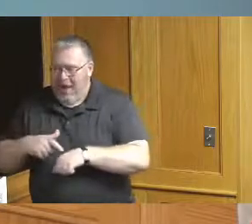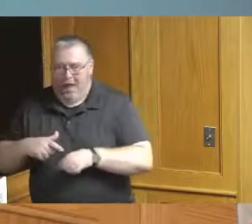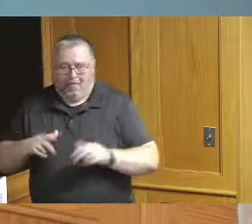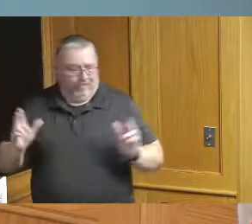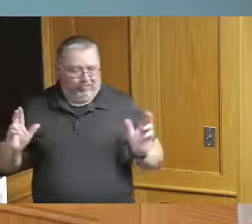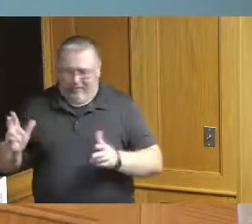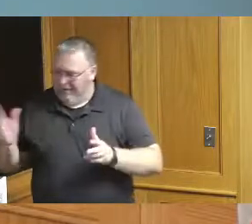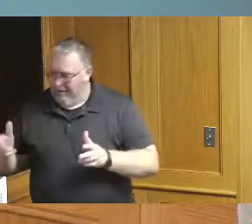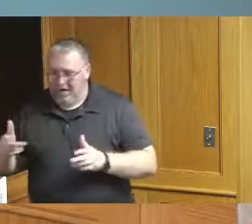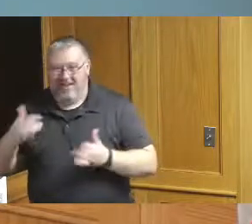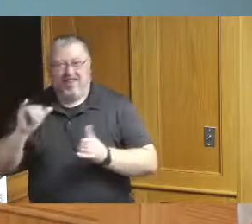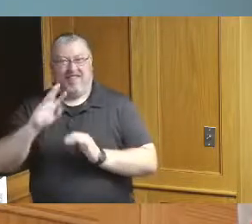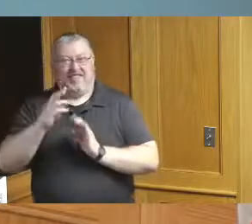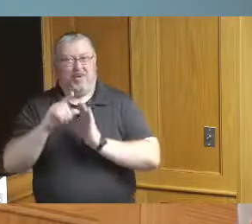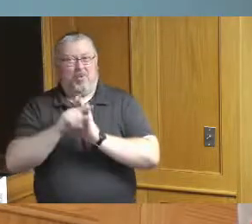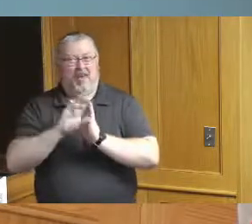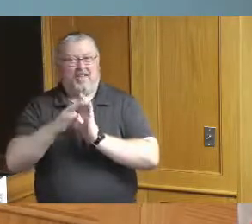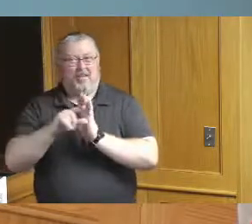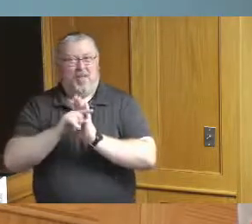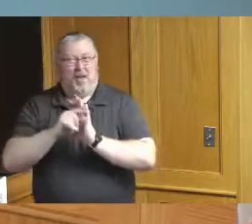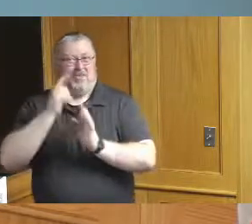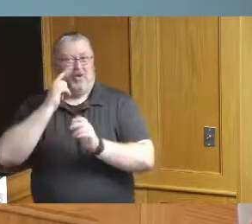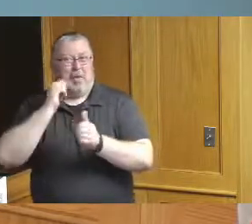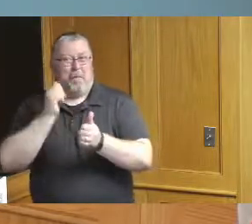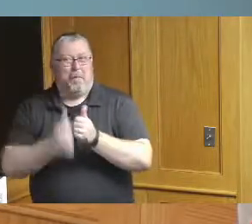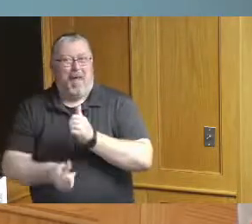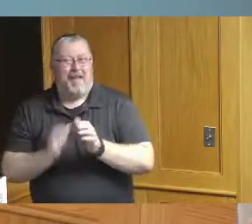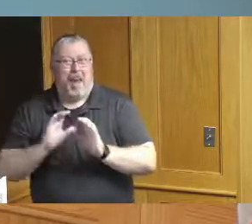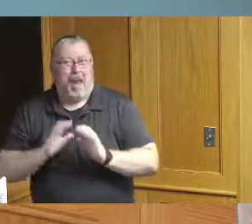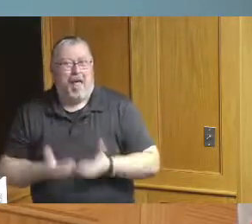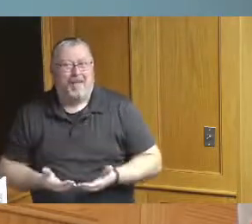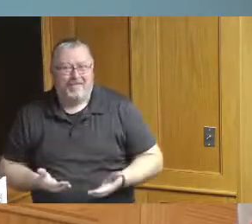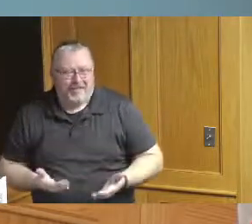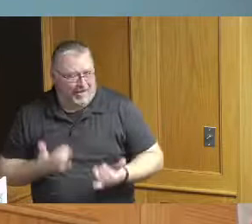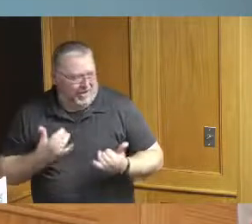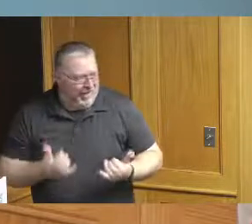at sixth grade or seventh grade they're just passing classes and they got to learn in the same